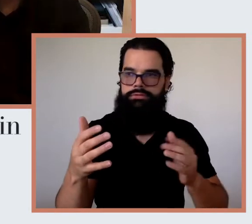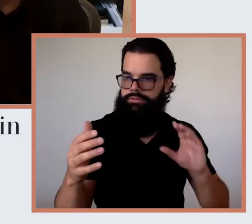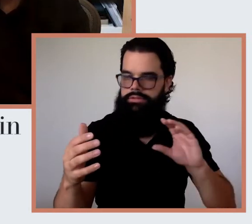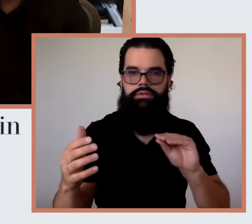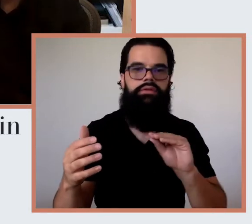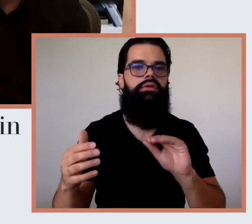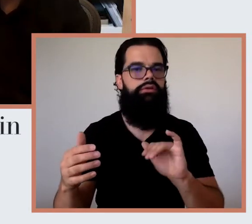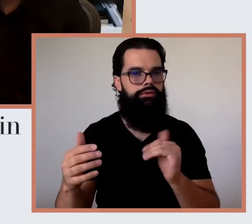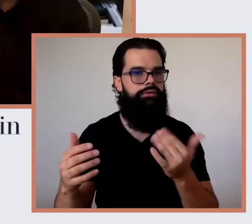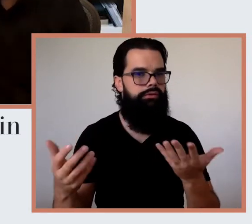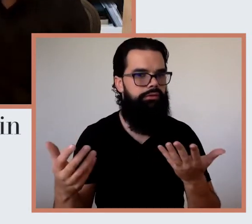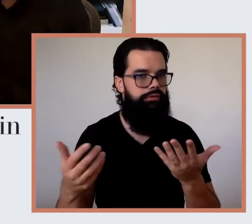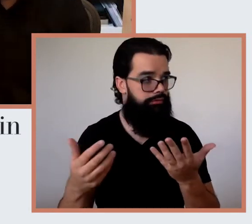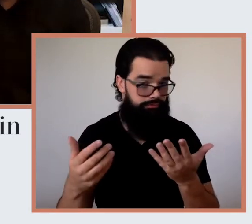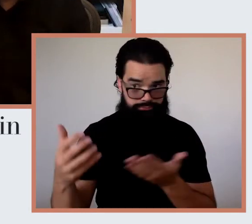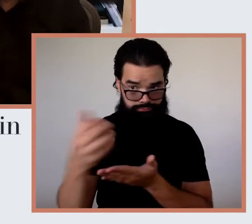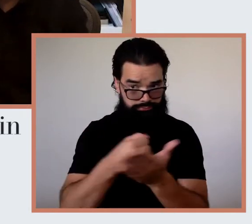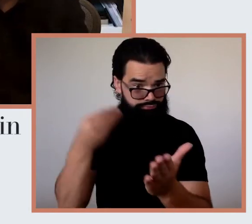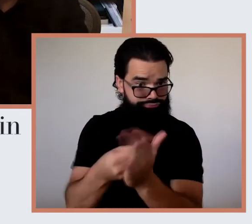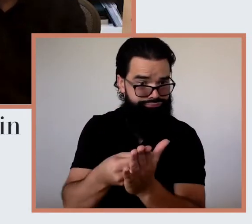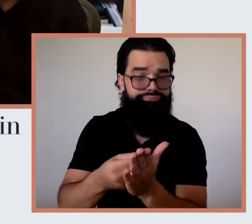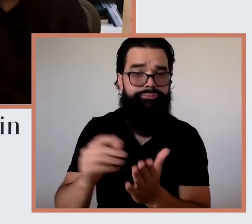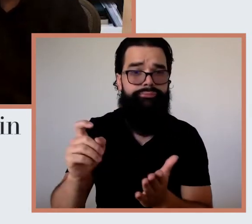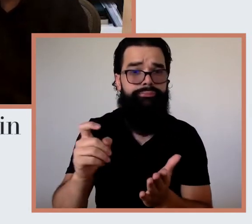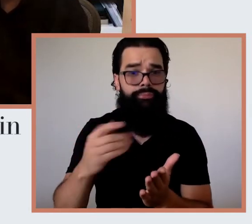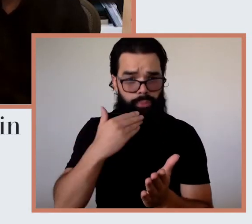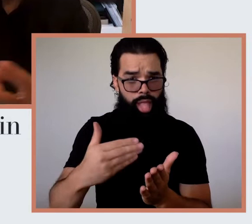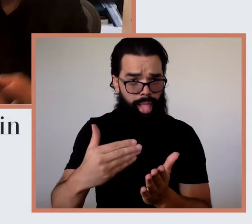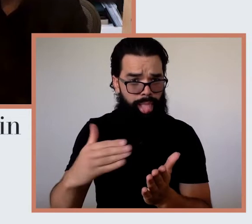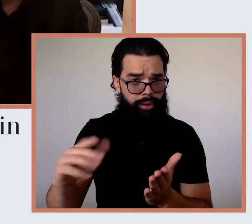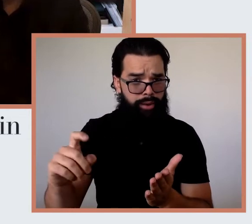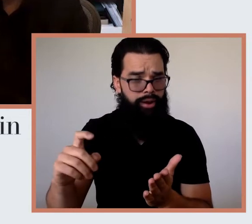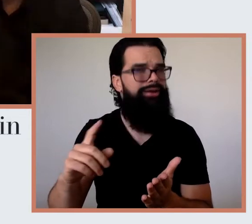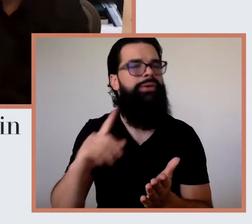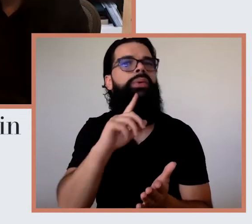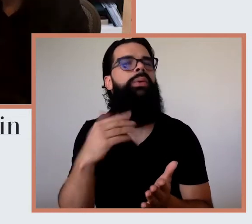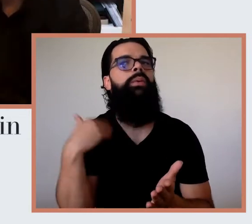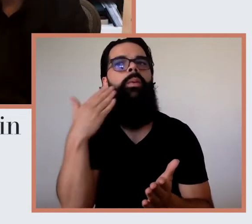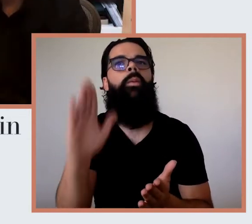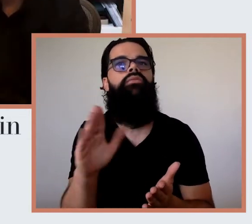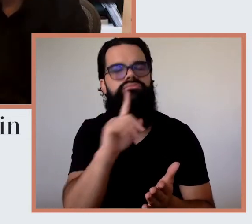So you're right, does that, does the interpreter get a salary as well?